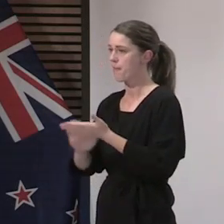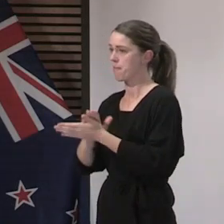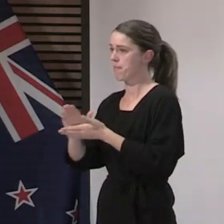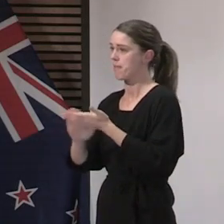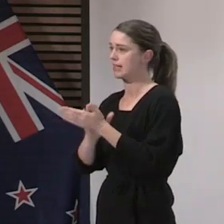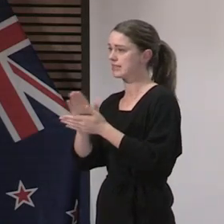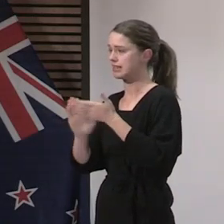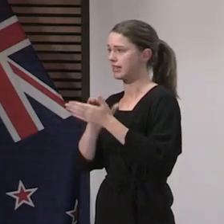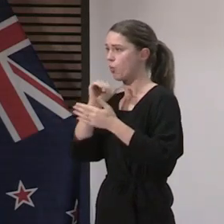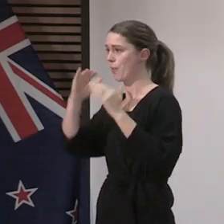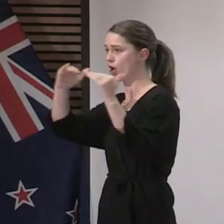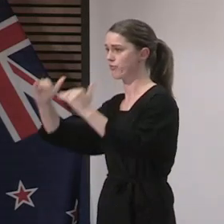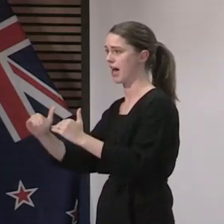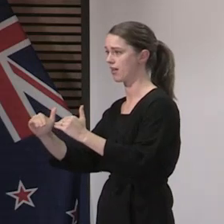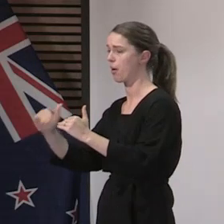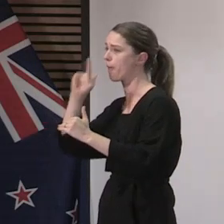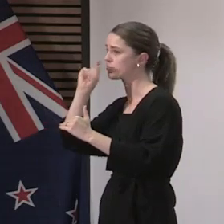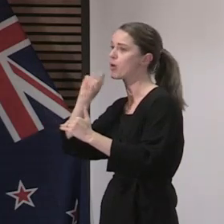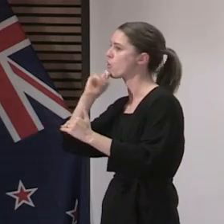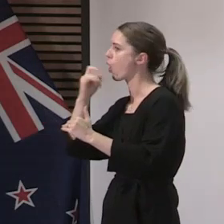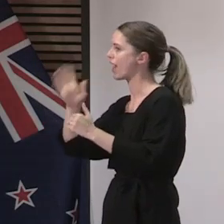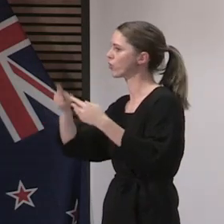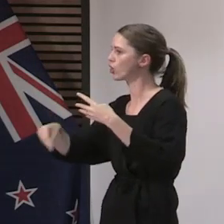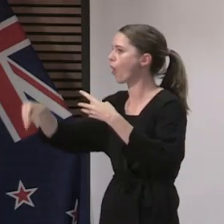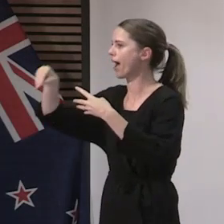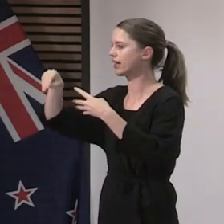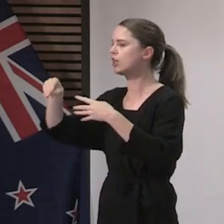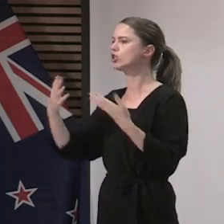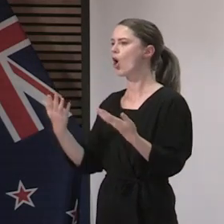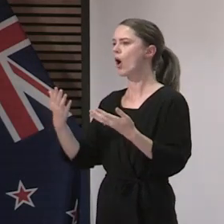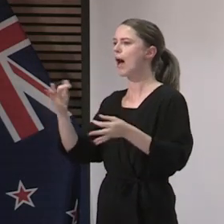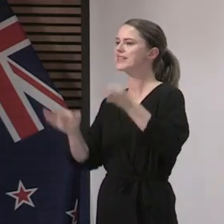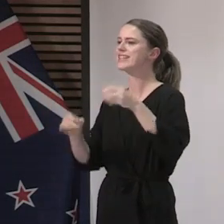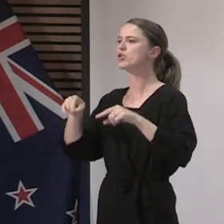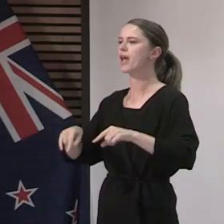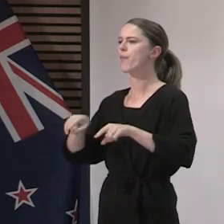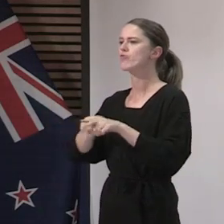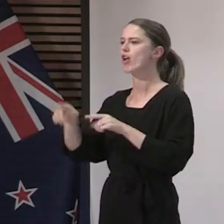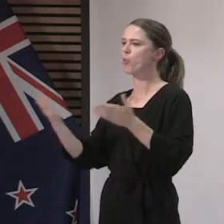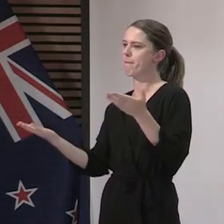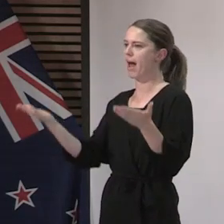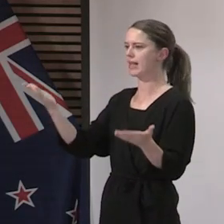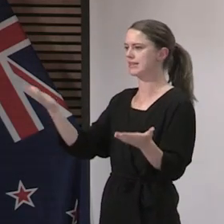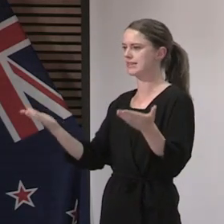track. It means that we are less likely to have to go